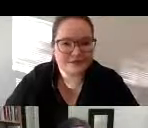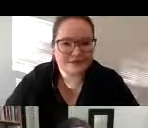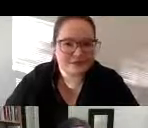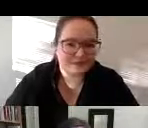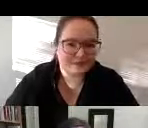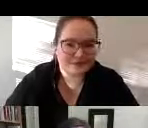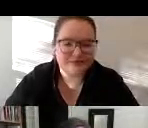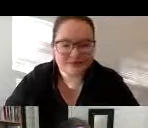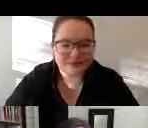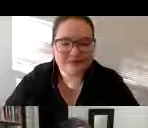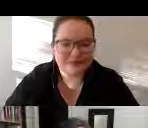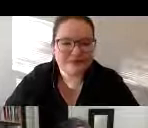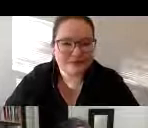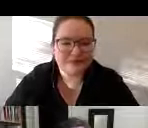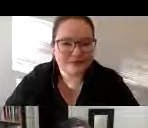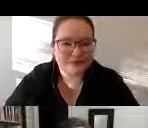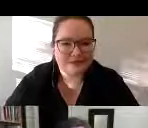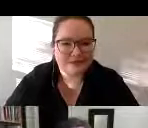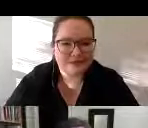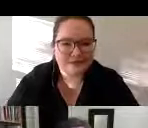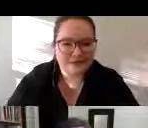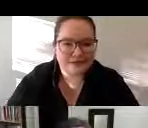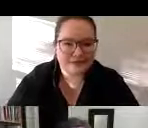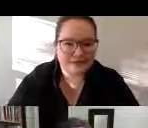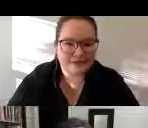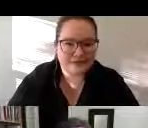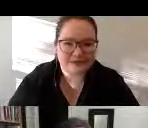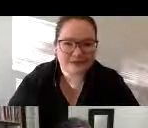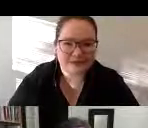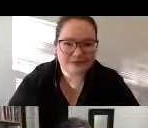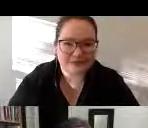from Europe, from Louisiana by way of native nations, the